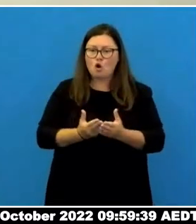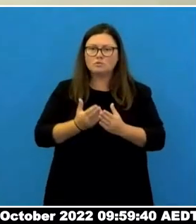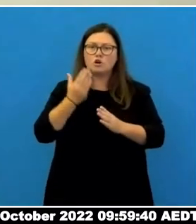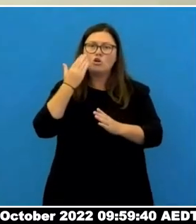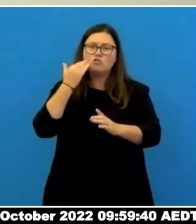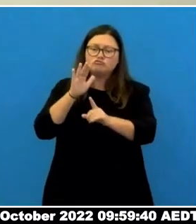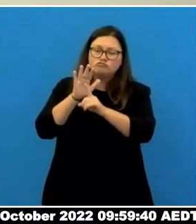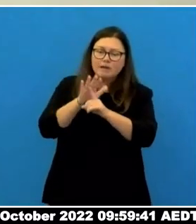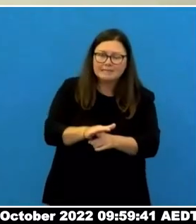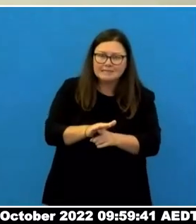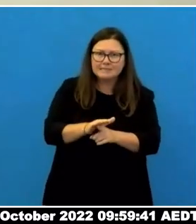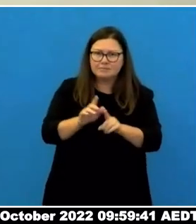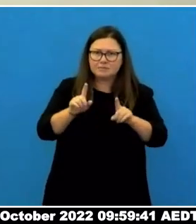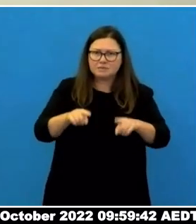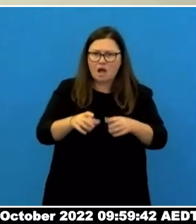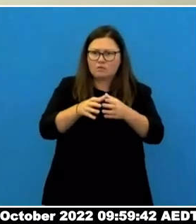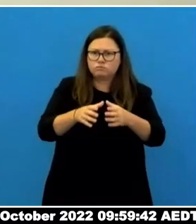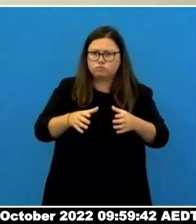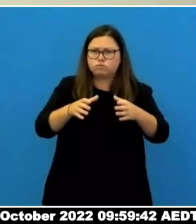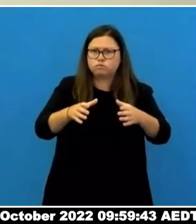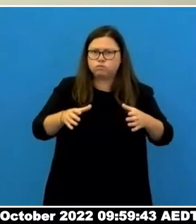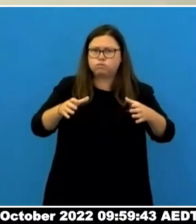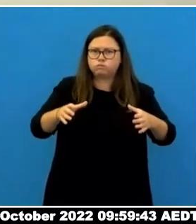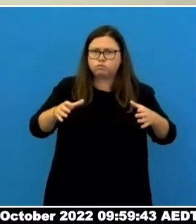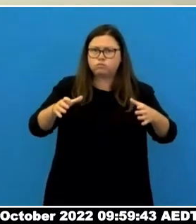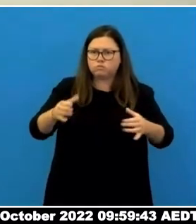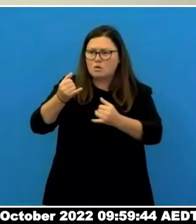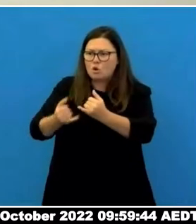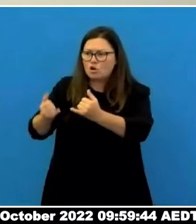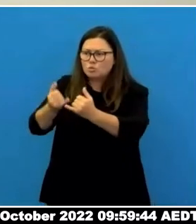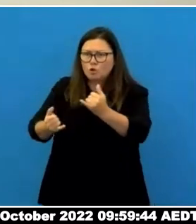and arising within the context of the COVID 19 pandemic.